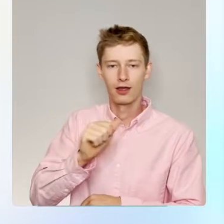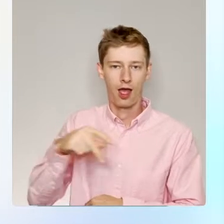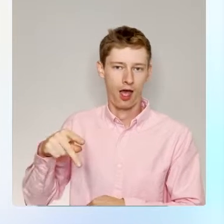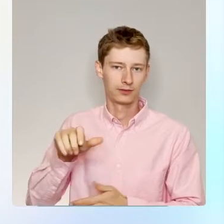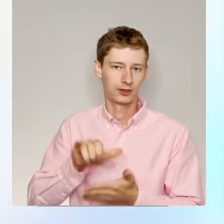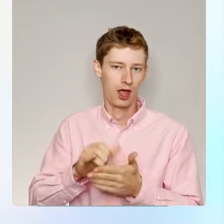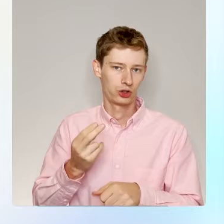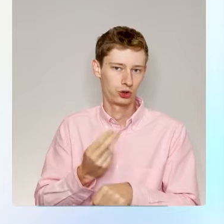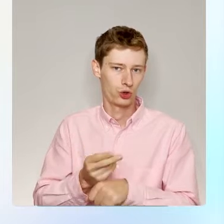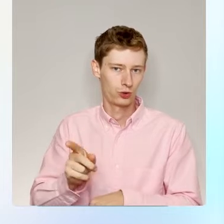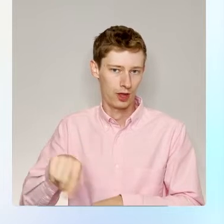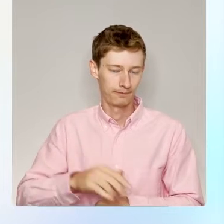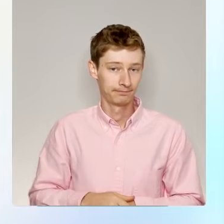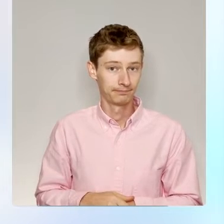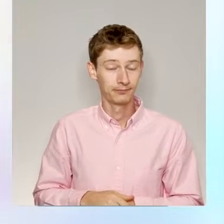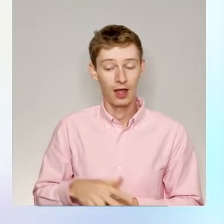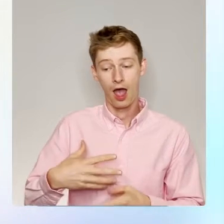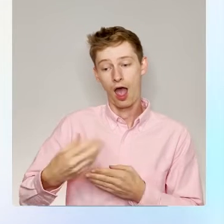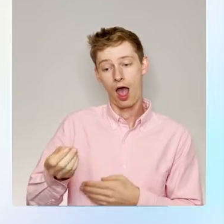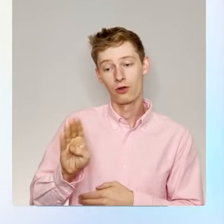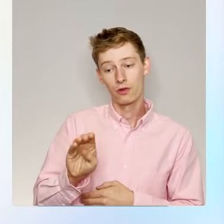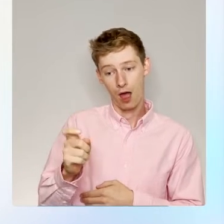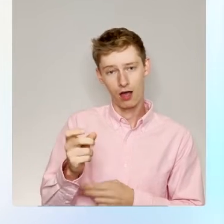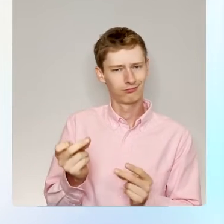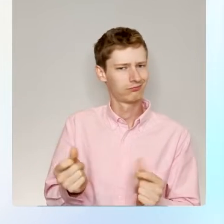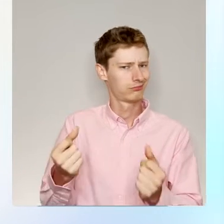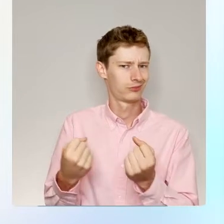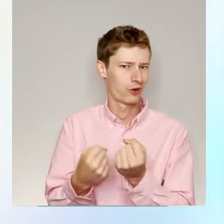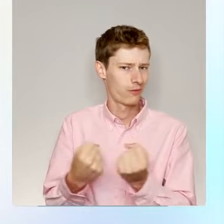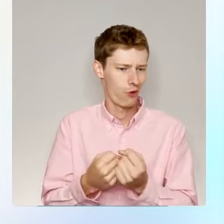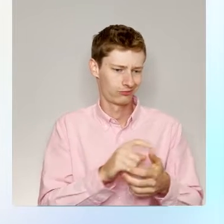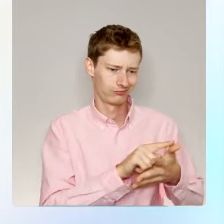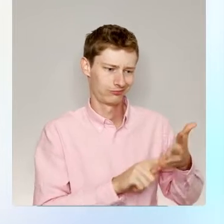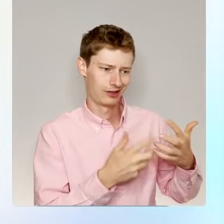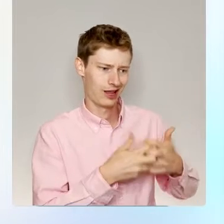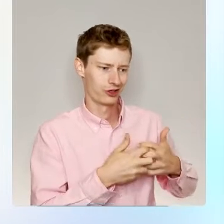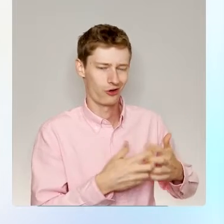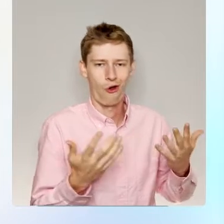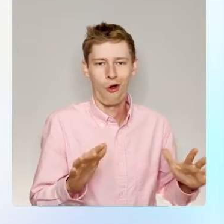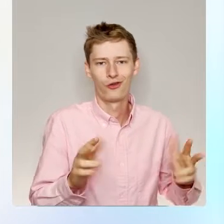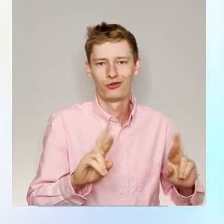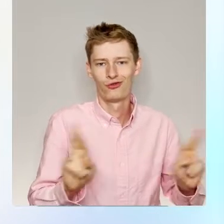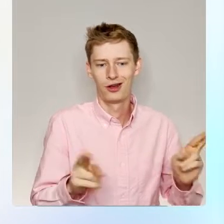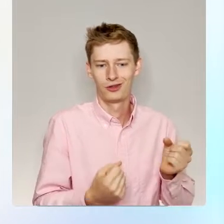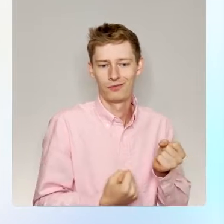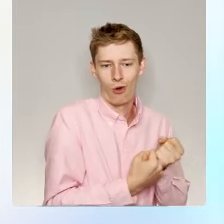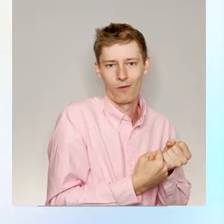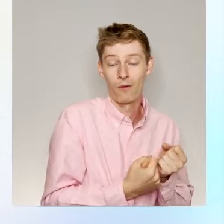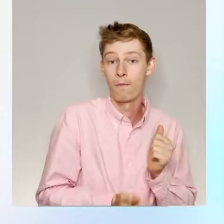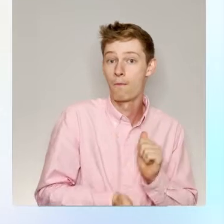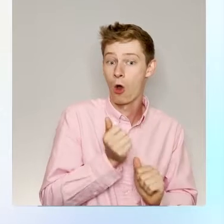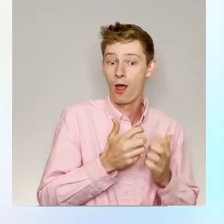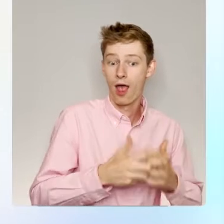how our models render in engine. Here's the same squirrel GLTF from Flowerbed across GLTF Viewer,